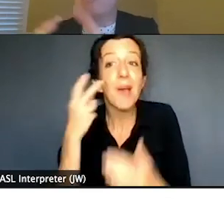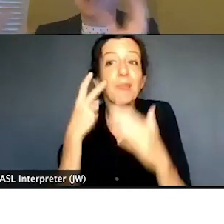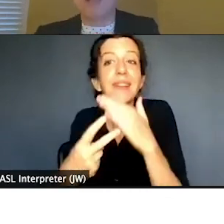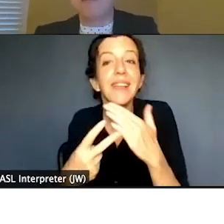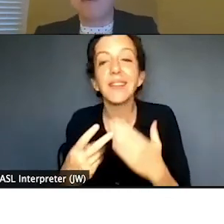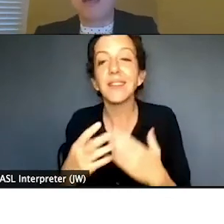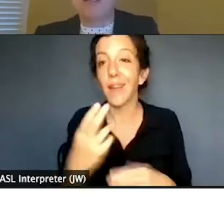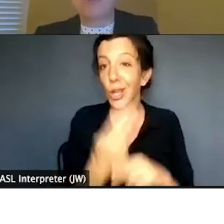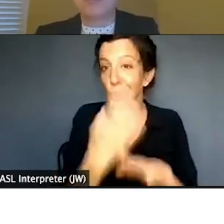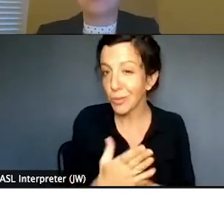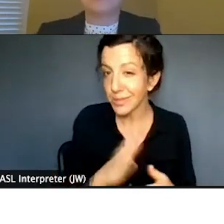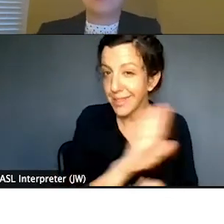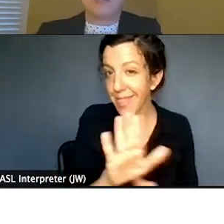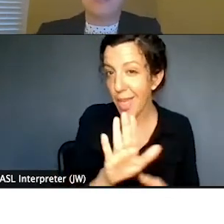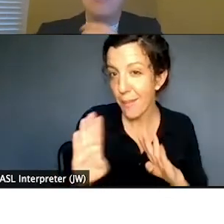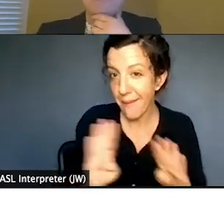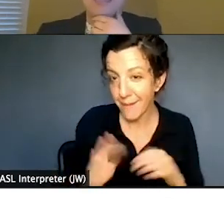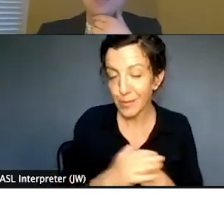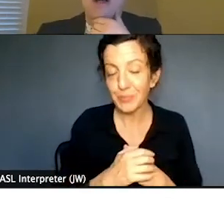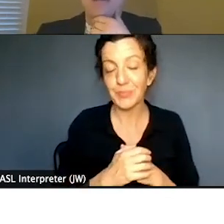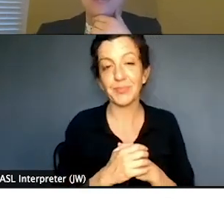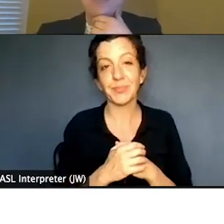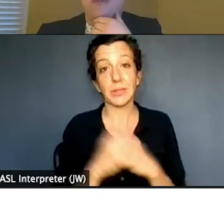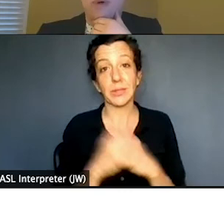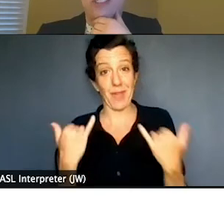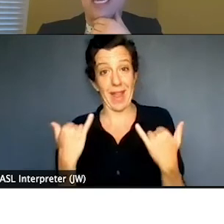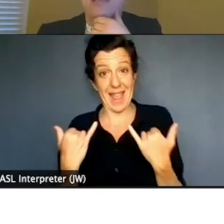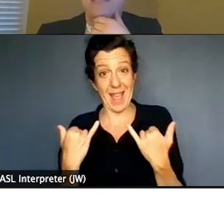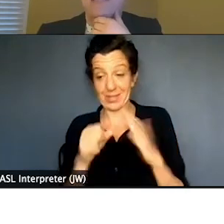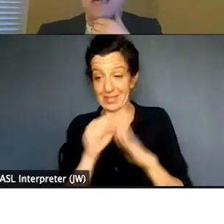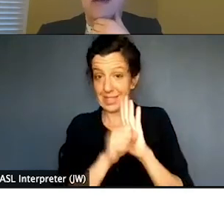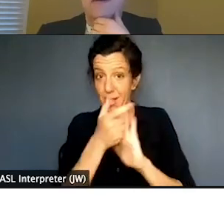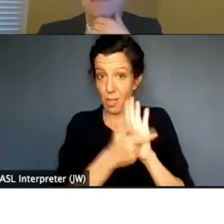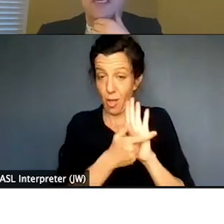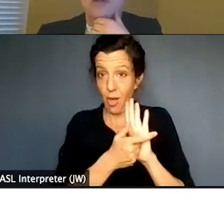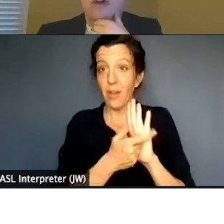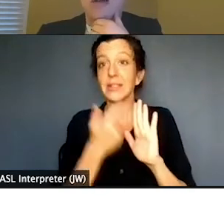for developing regulations, as well as enforcing the laws.